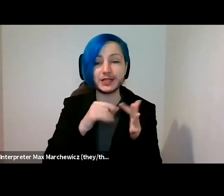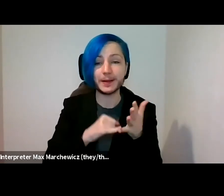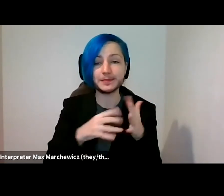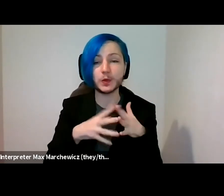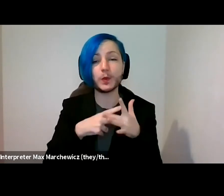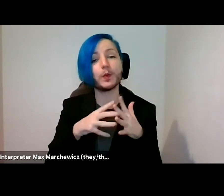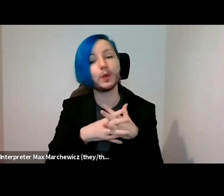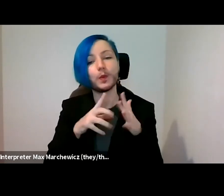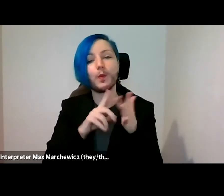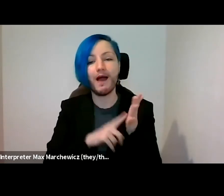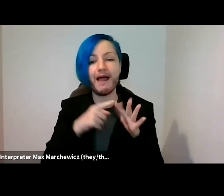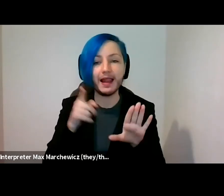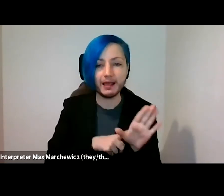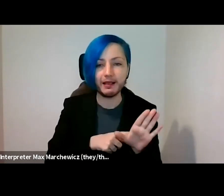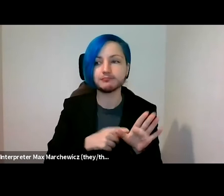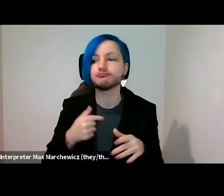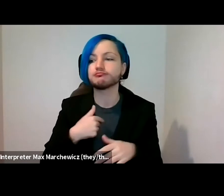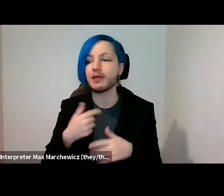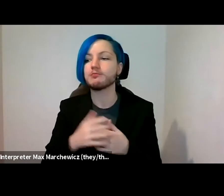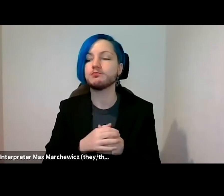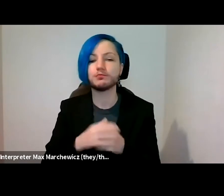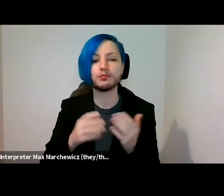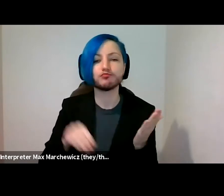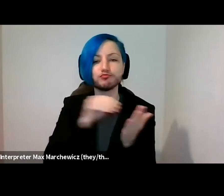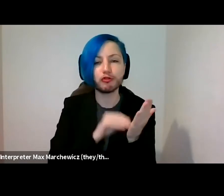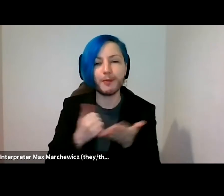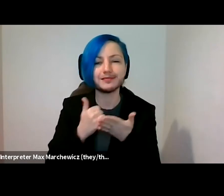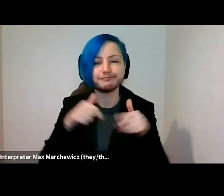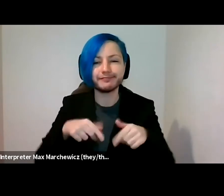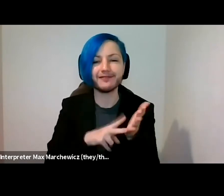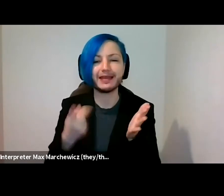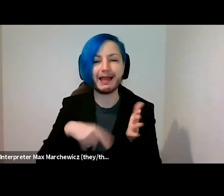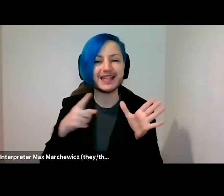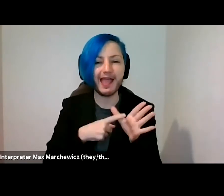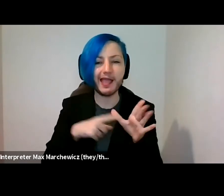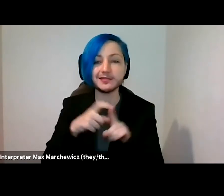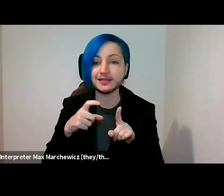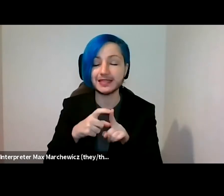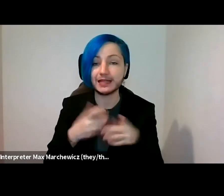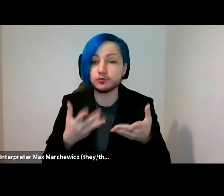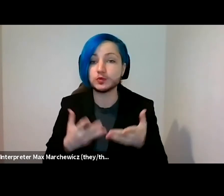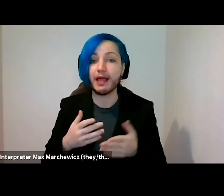and I'm an exhibitions assistant here at V&A Dundee. In today's lunchtime talk session, we are joined